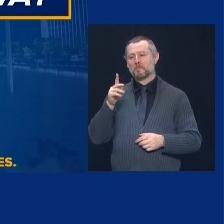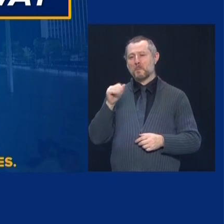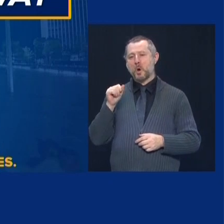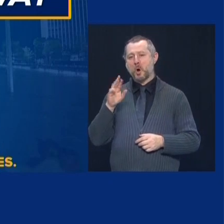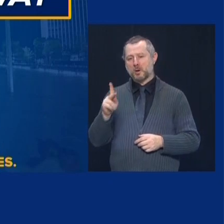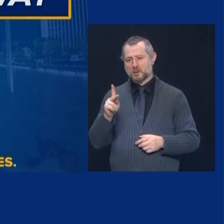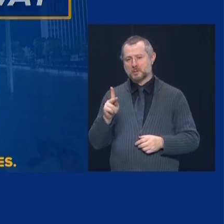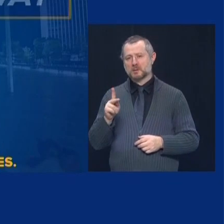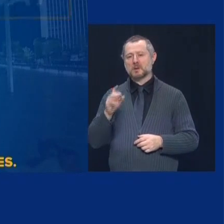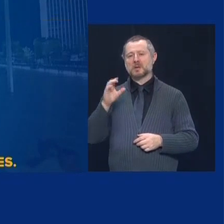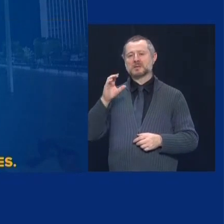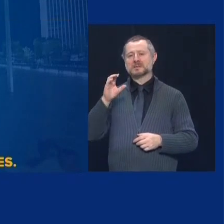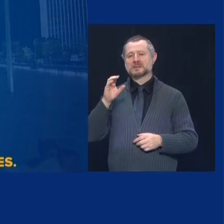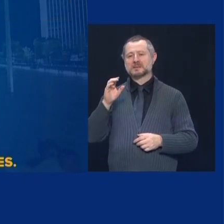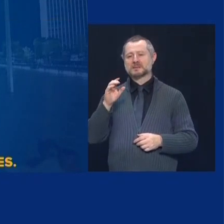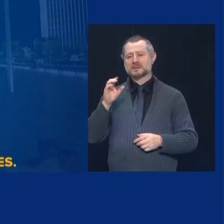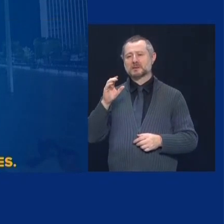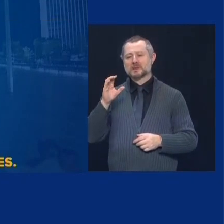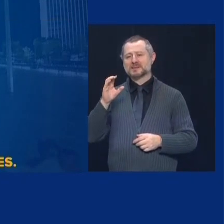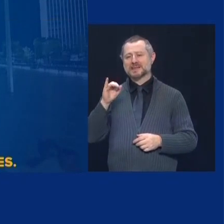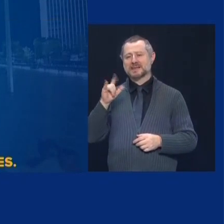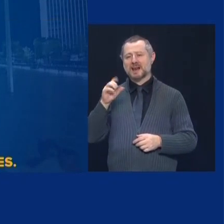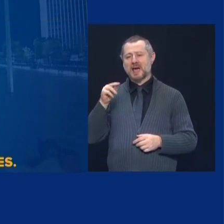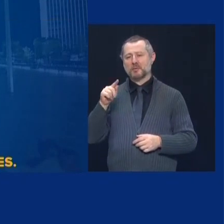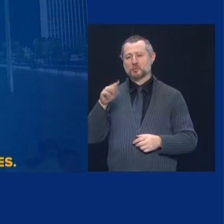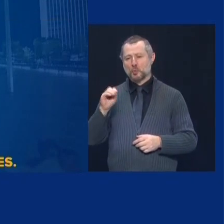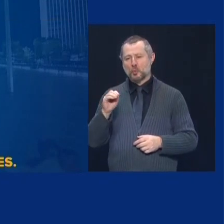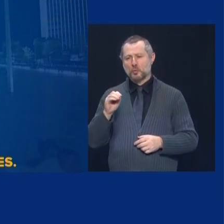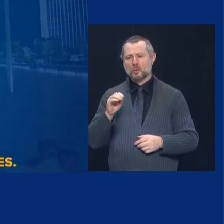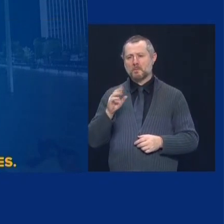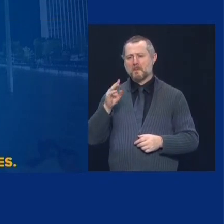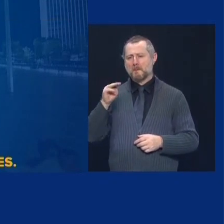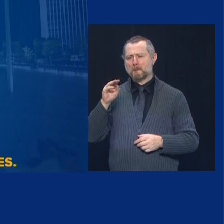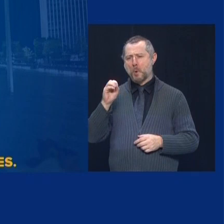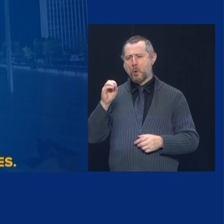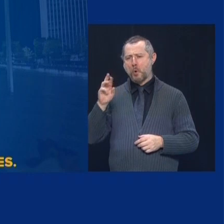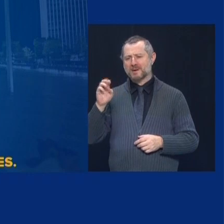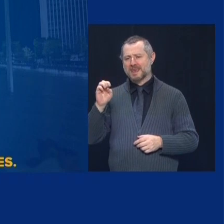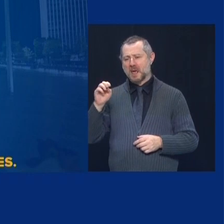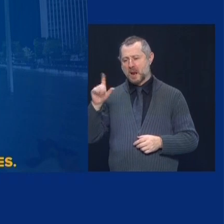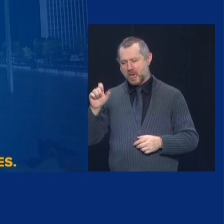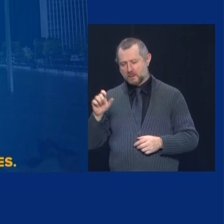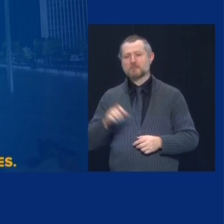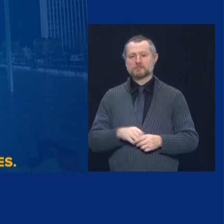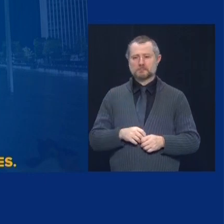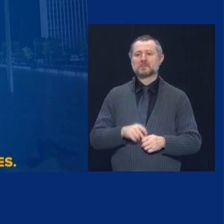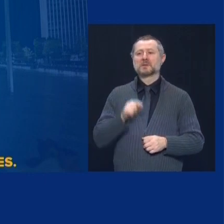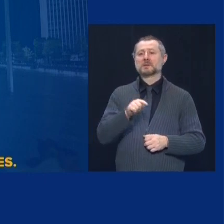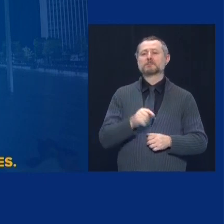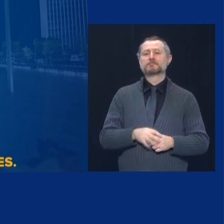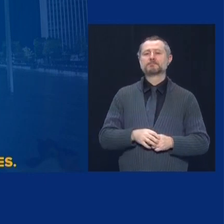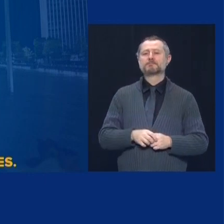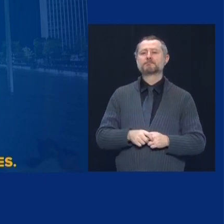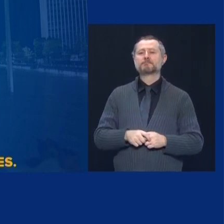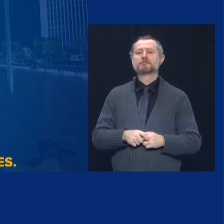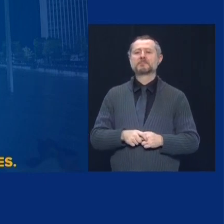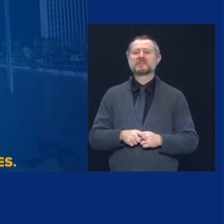WE'RE WORKING WITH THE URBAN LEAGUE, MAYOR MARC MORIAL, BUT